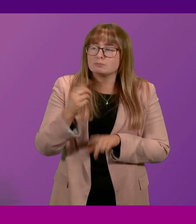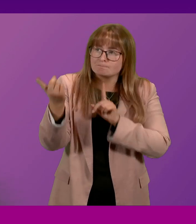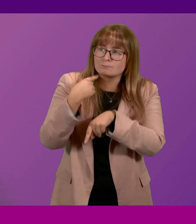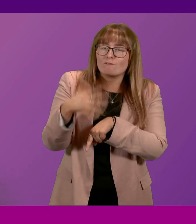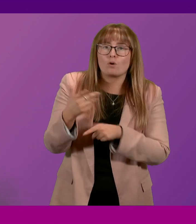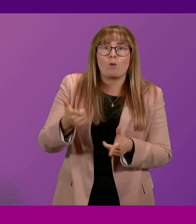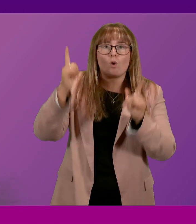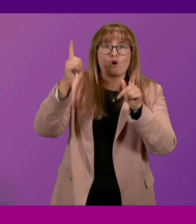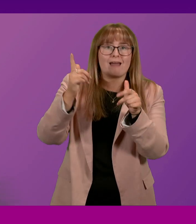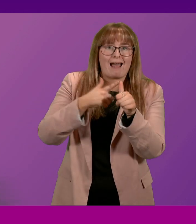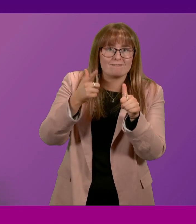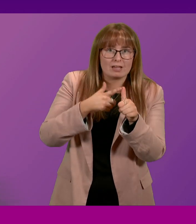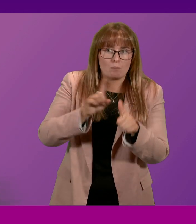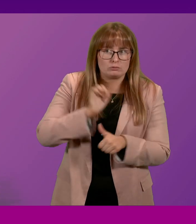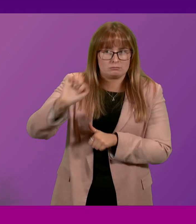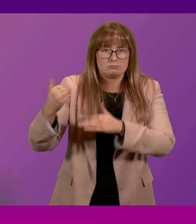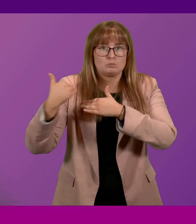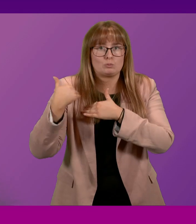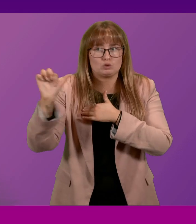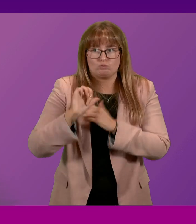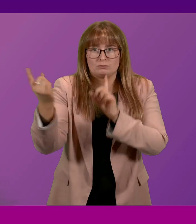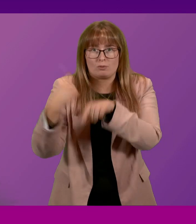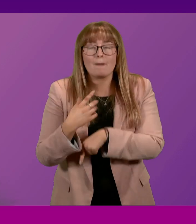as that function falls under her responsibility, but the question